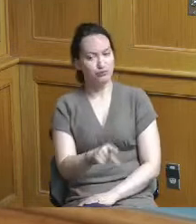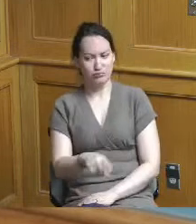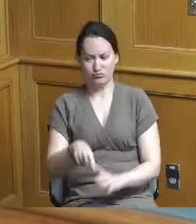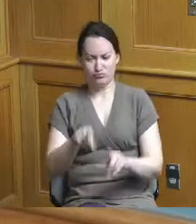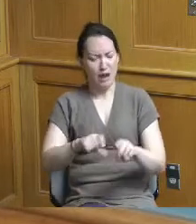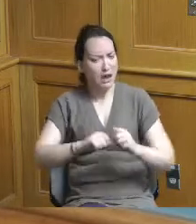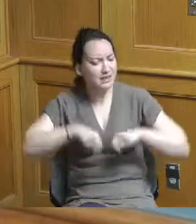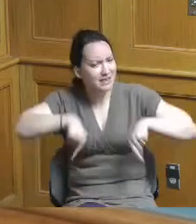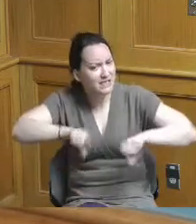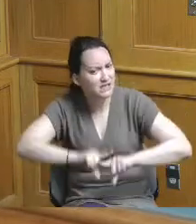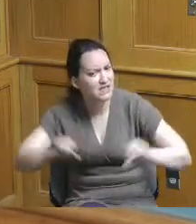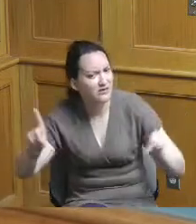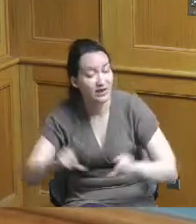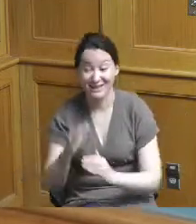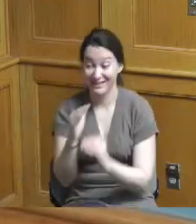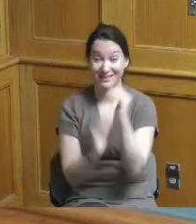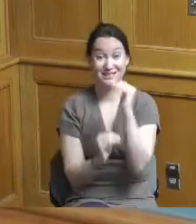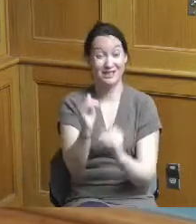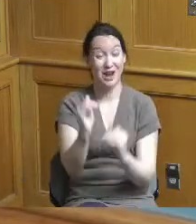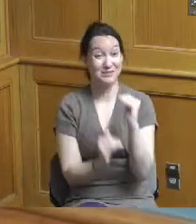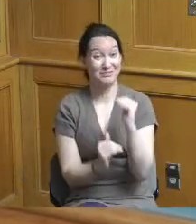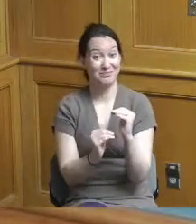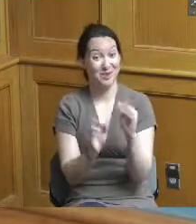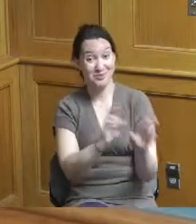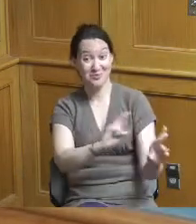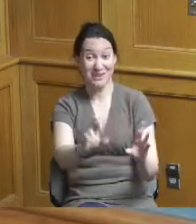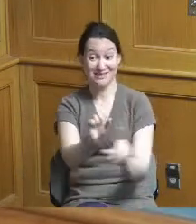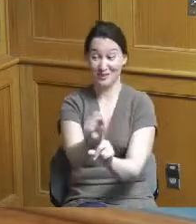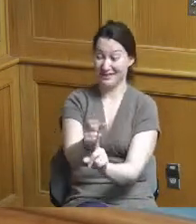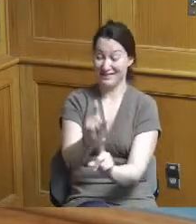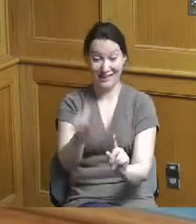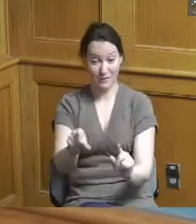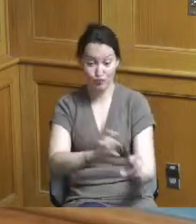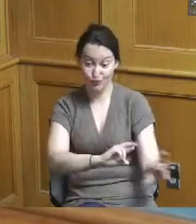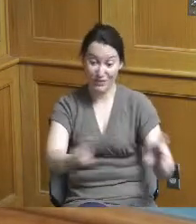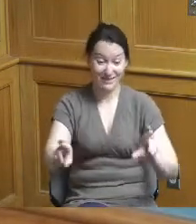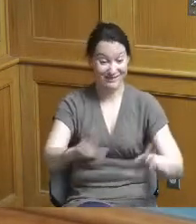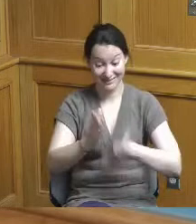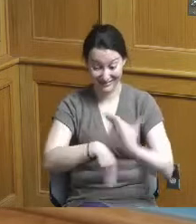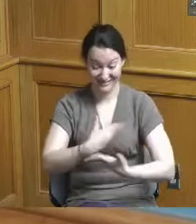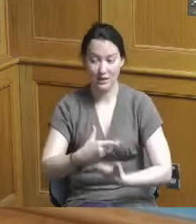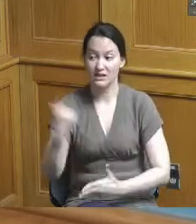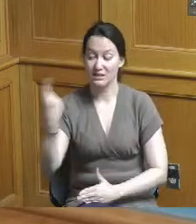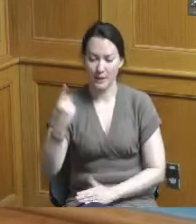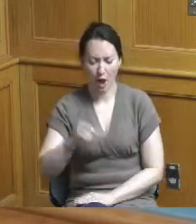different than a sight Readiness situation they go get sight Readiness somebody ends up suing them